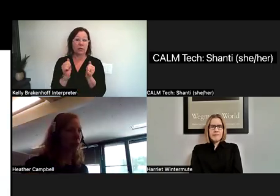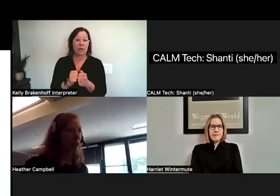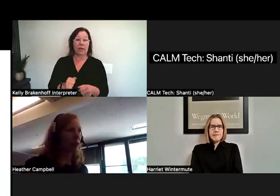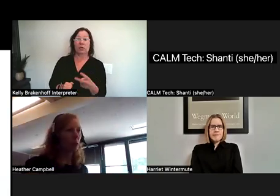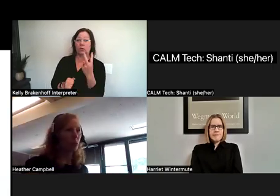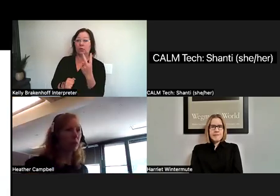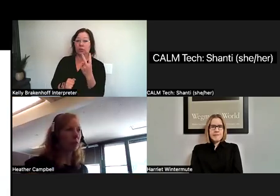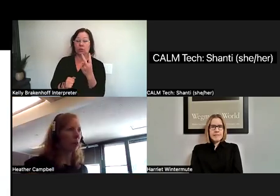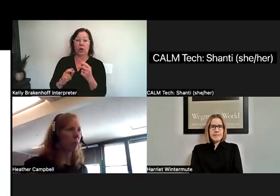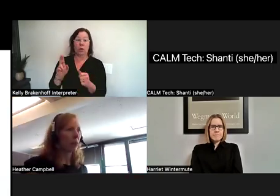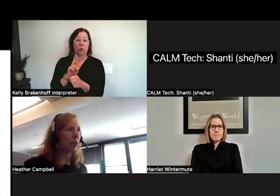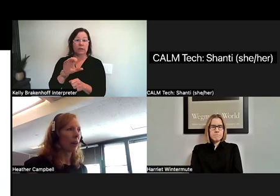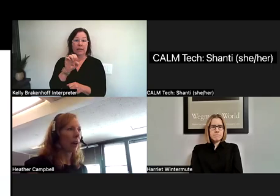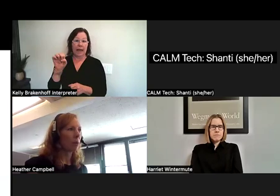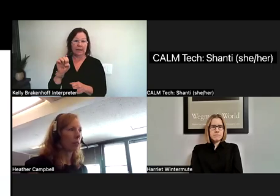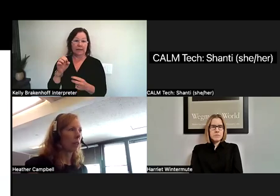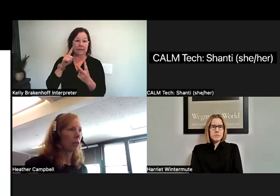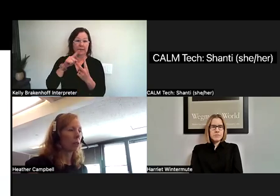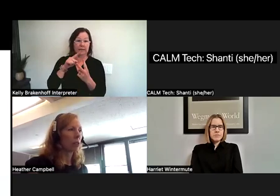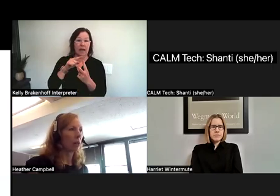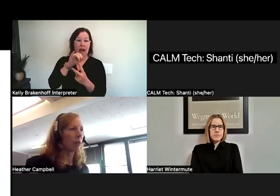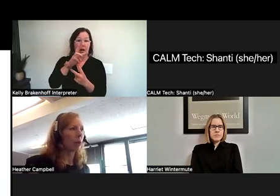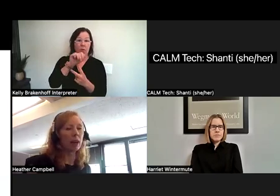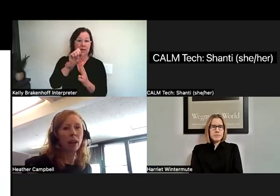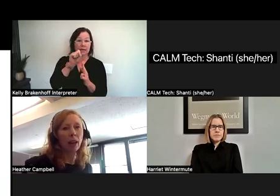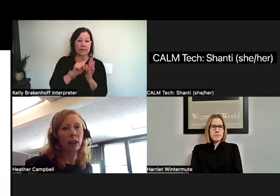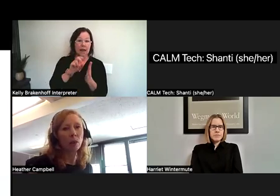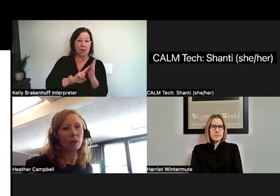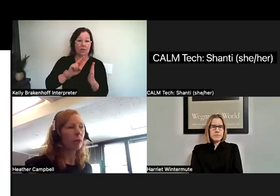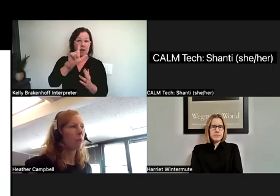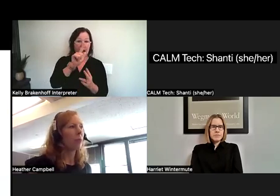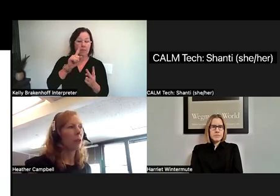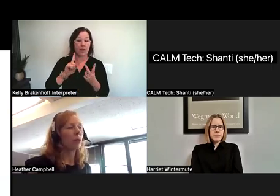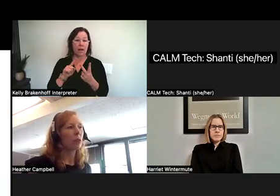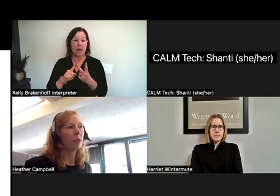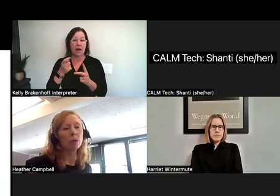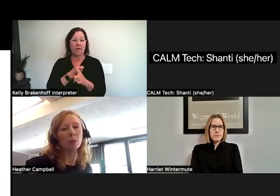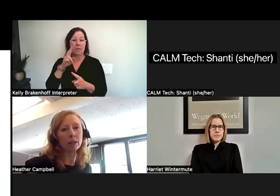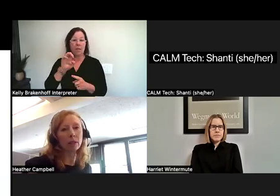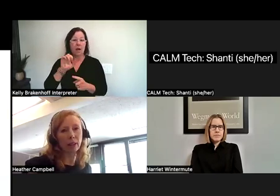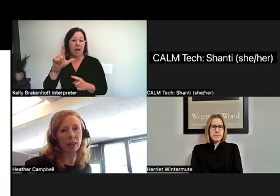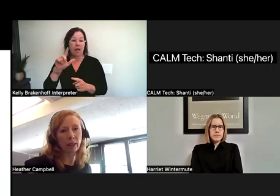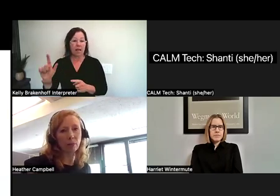cases one from the Iowa state library and one from the Nebraska Lincoln libraries.